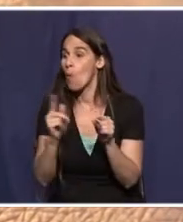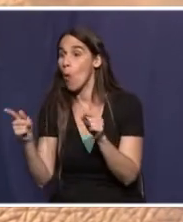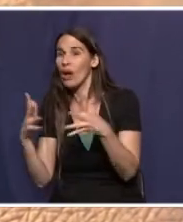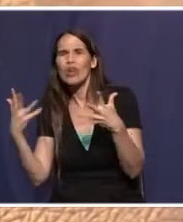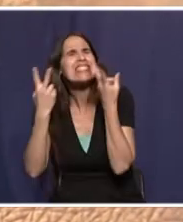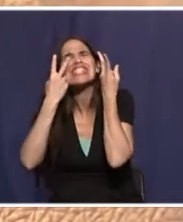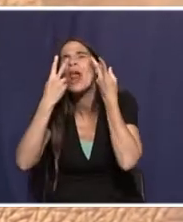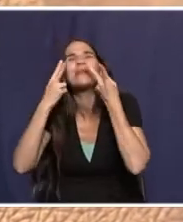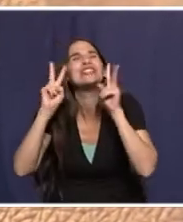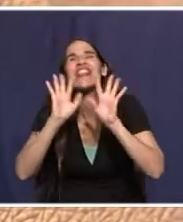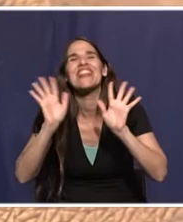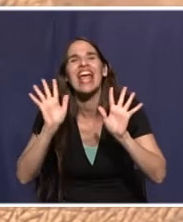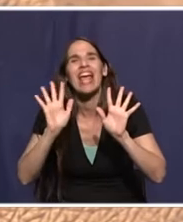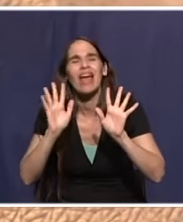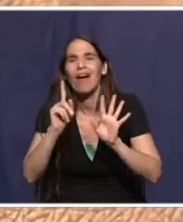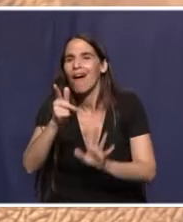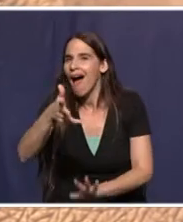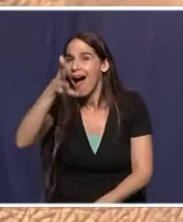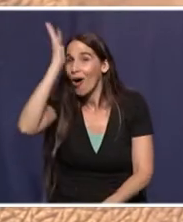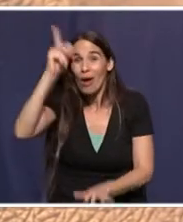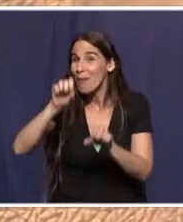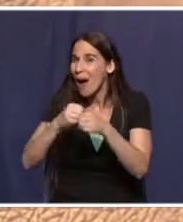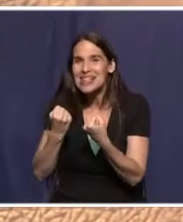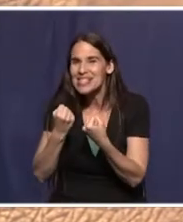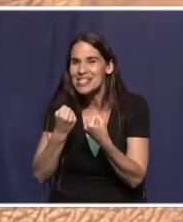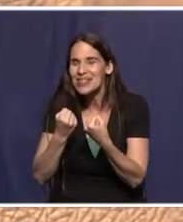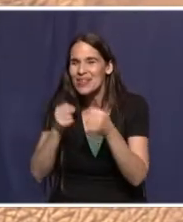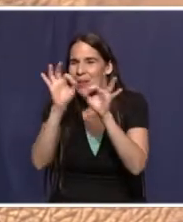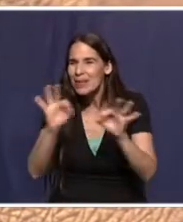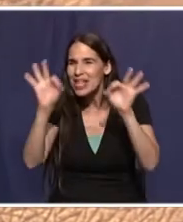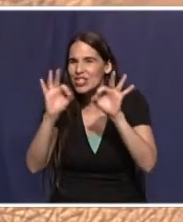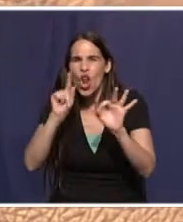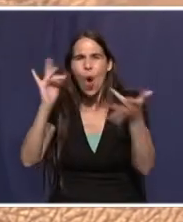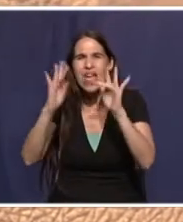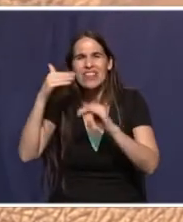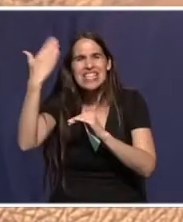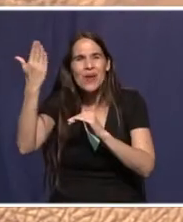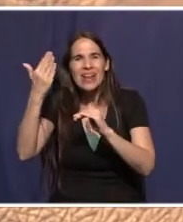the Temple's destruction wasn't due to the Romans, the enemy from without, but due to extremists within.